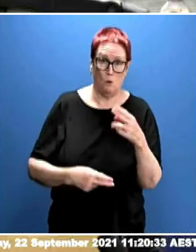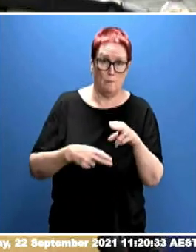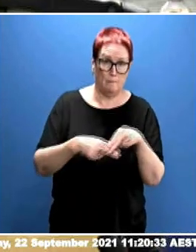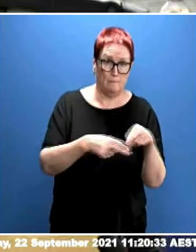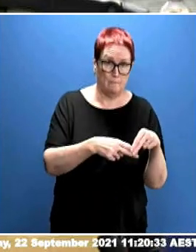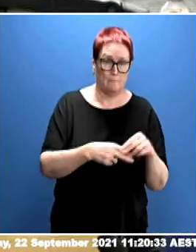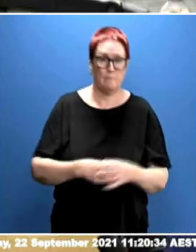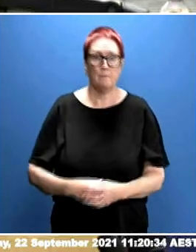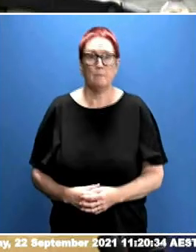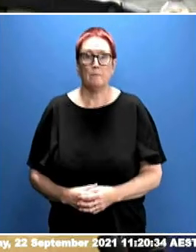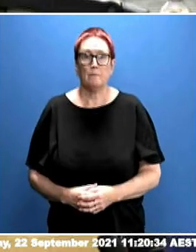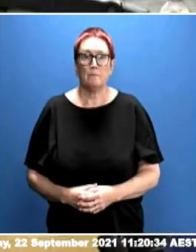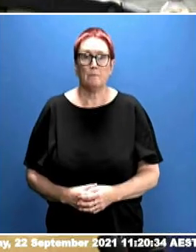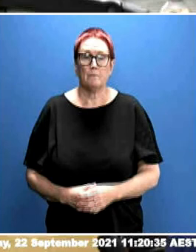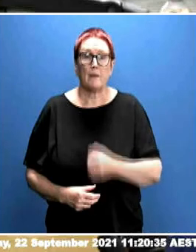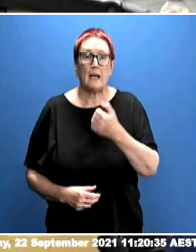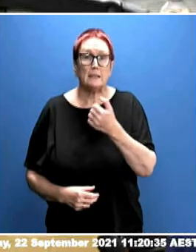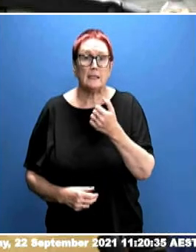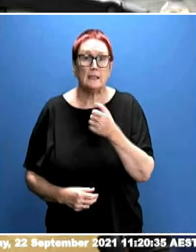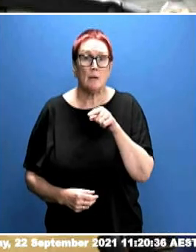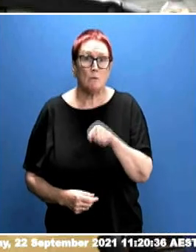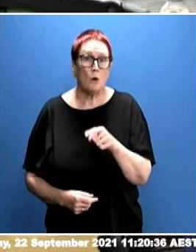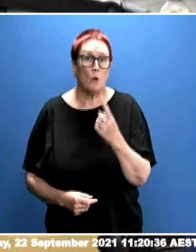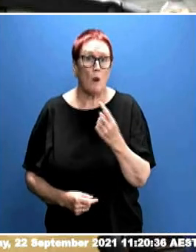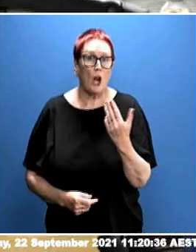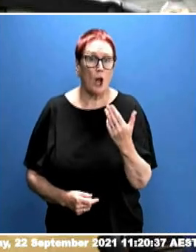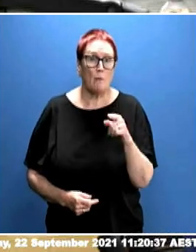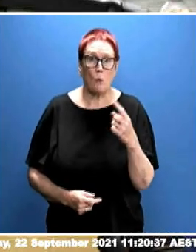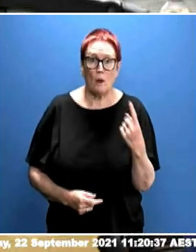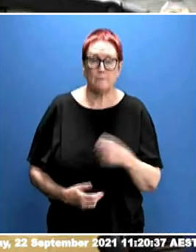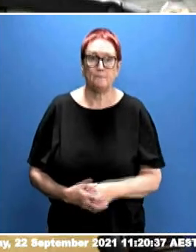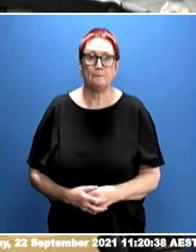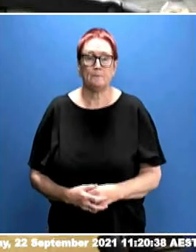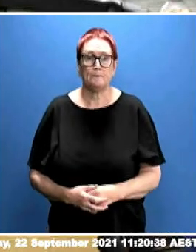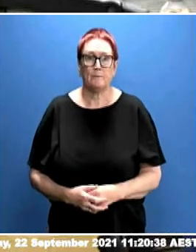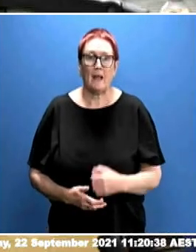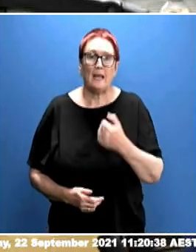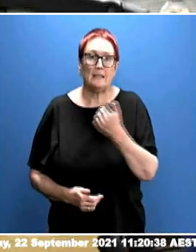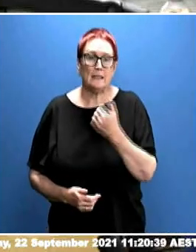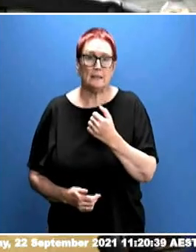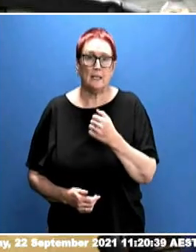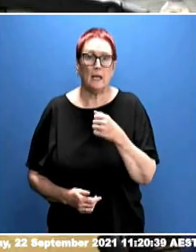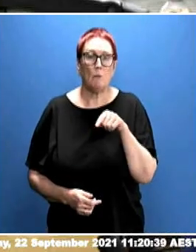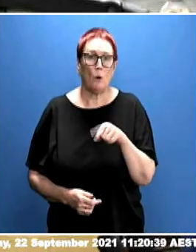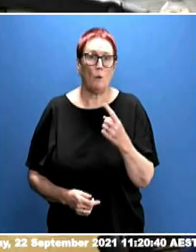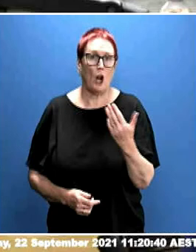I tender those and ask they be marked 16.19.1 and 16.19.2, please.